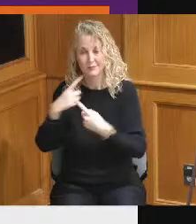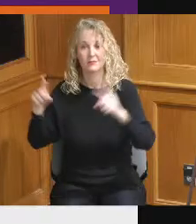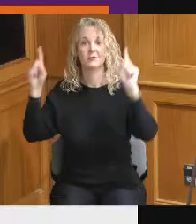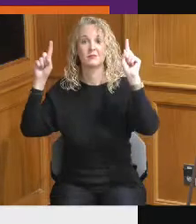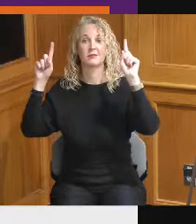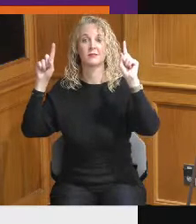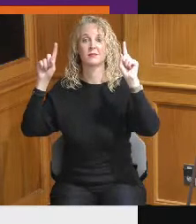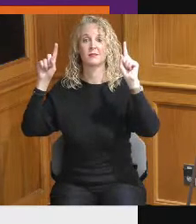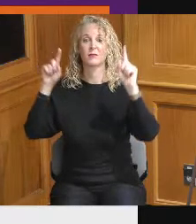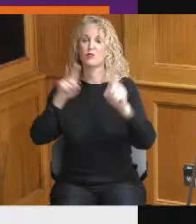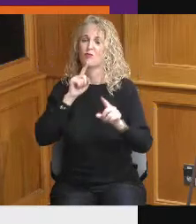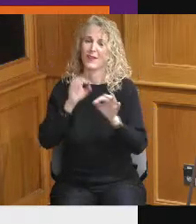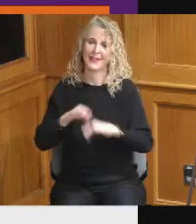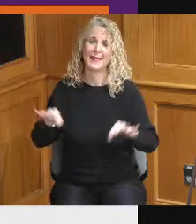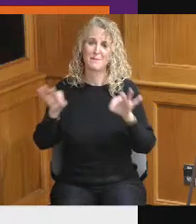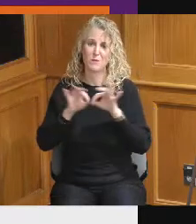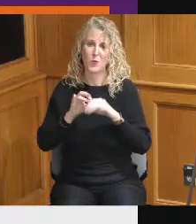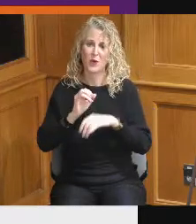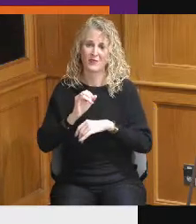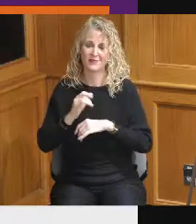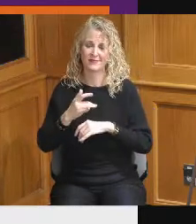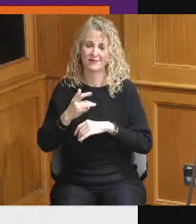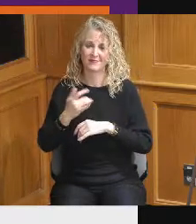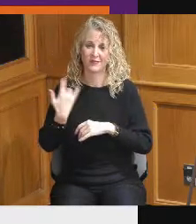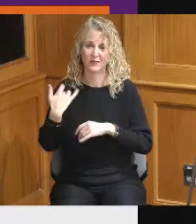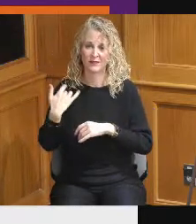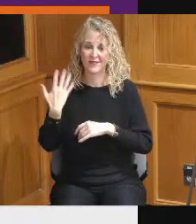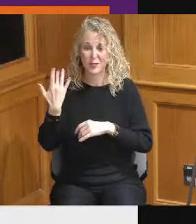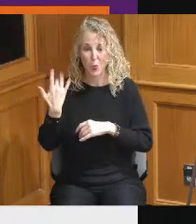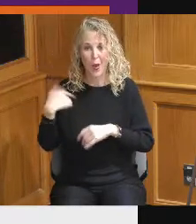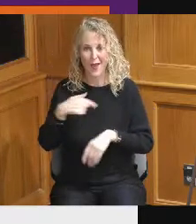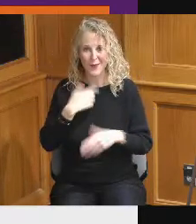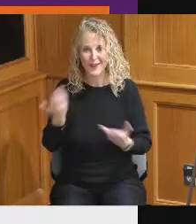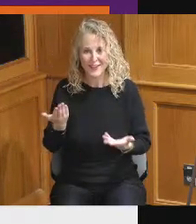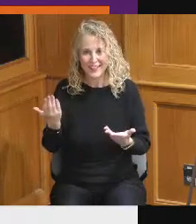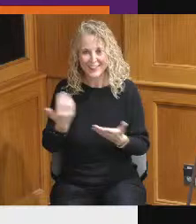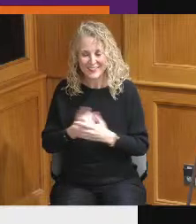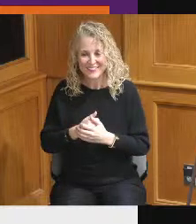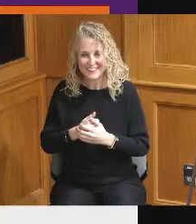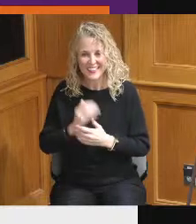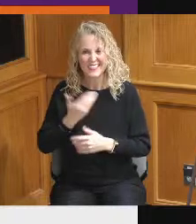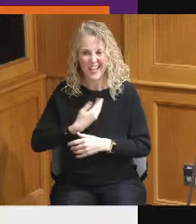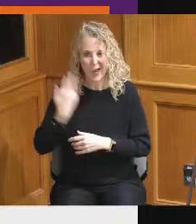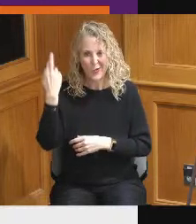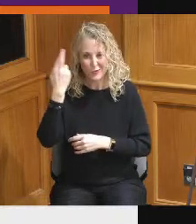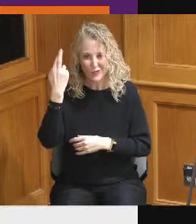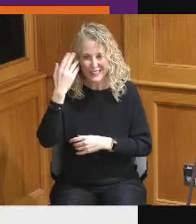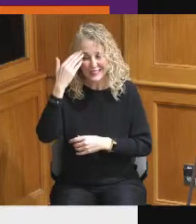important to us as well like it's why we do this work you know you have a quote there from Michael